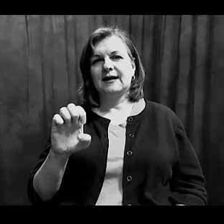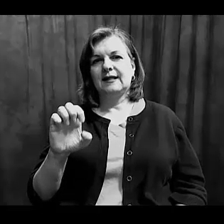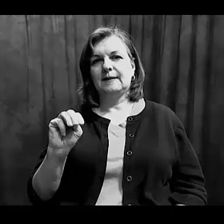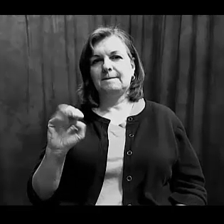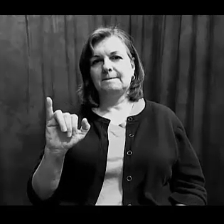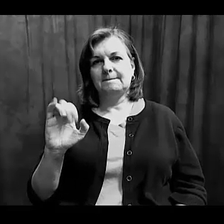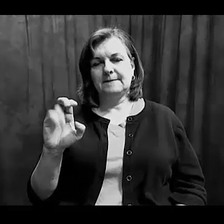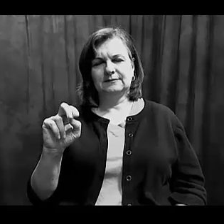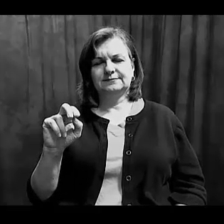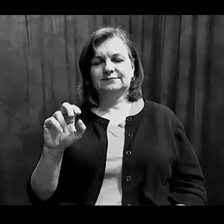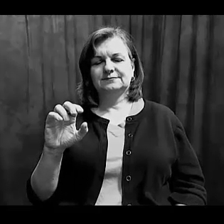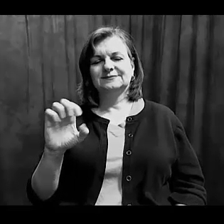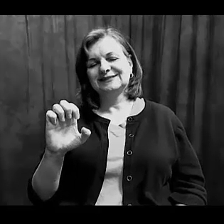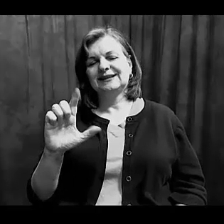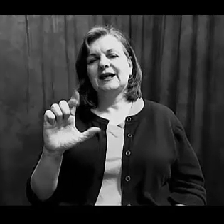so an element